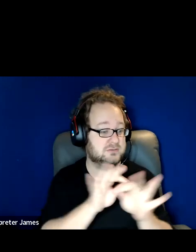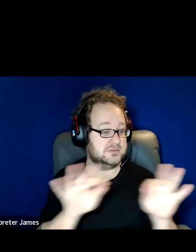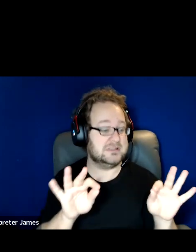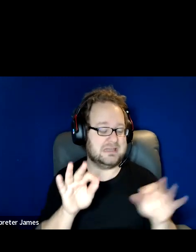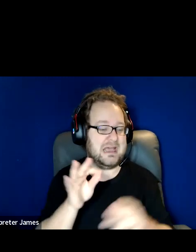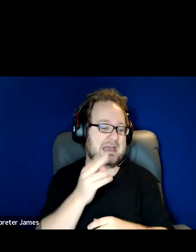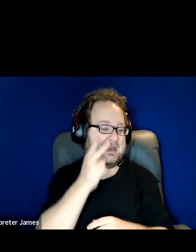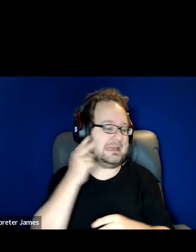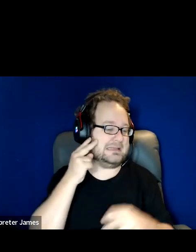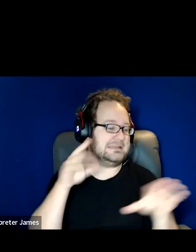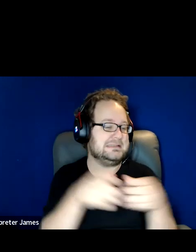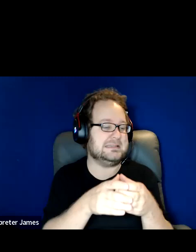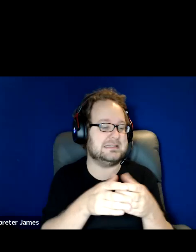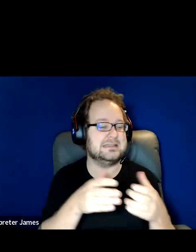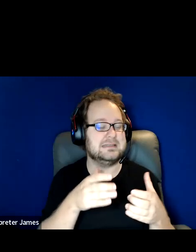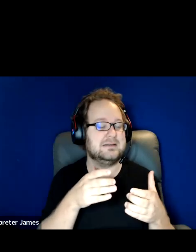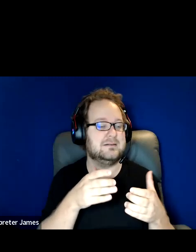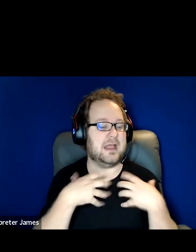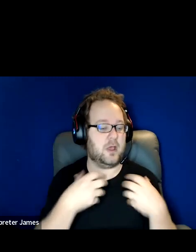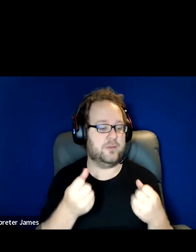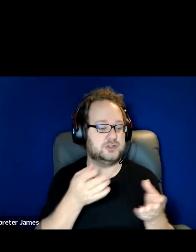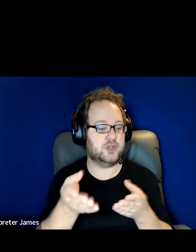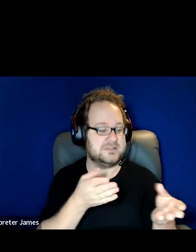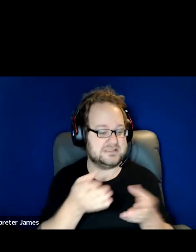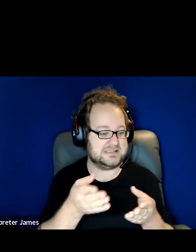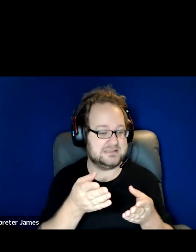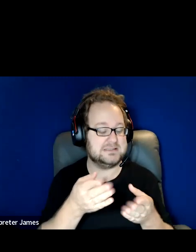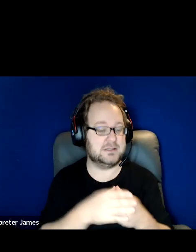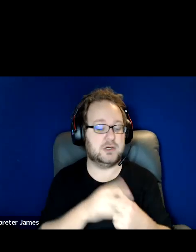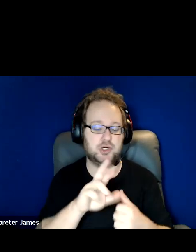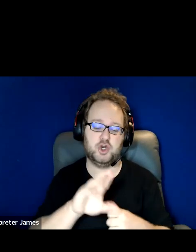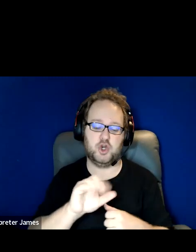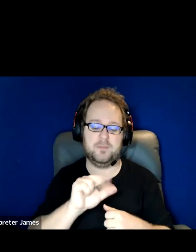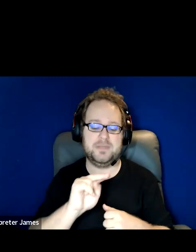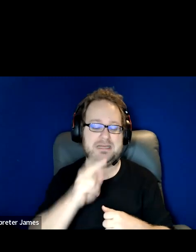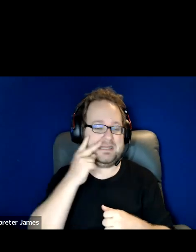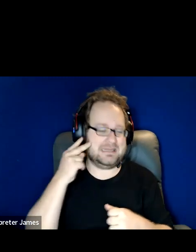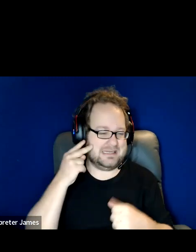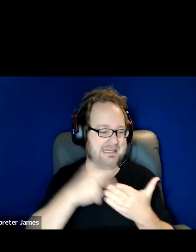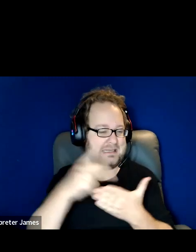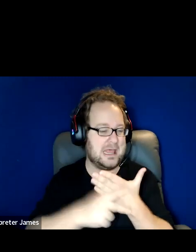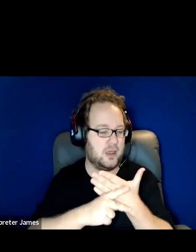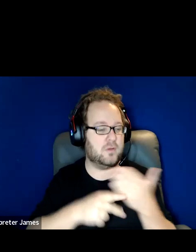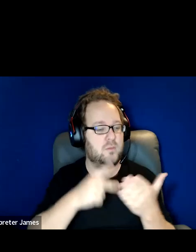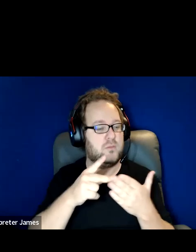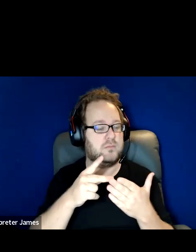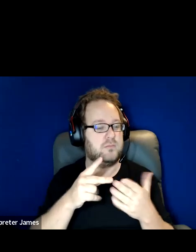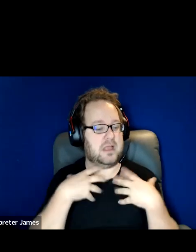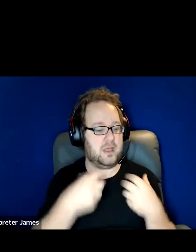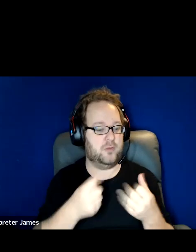Health Services, tribal or Indian health urban Indian health programs and facilities regardless of the enrollment